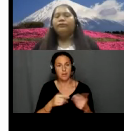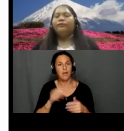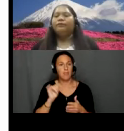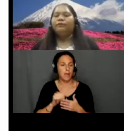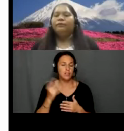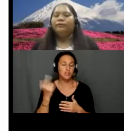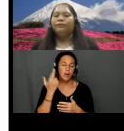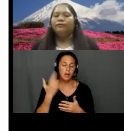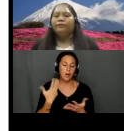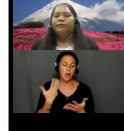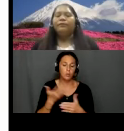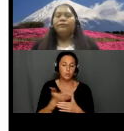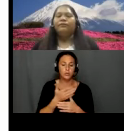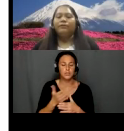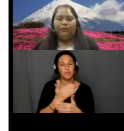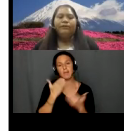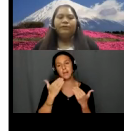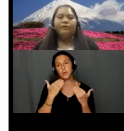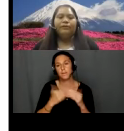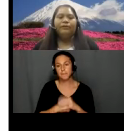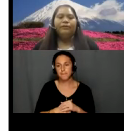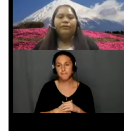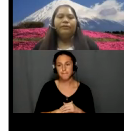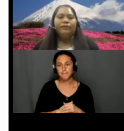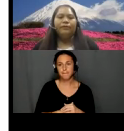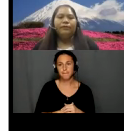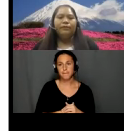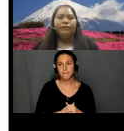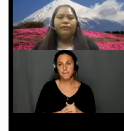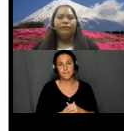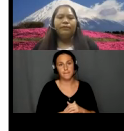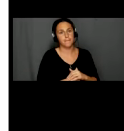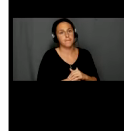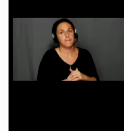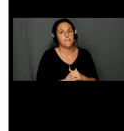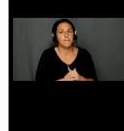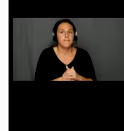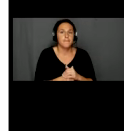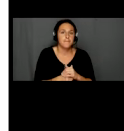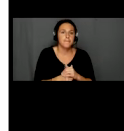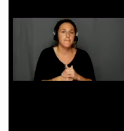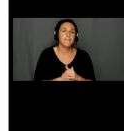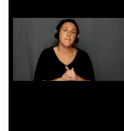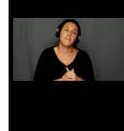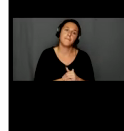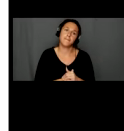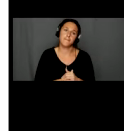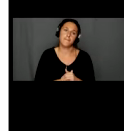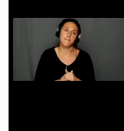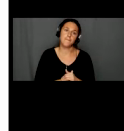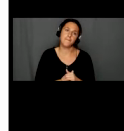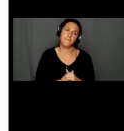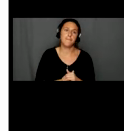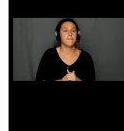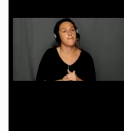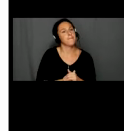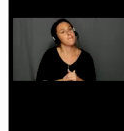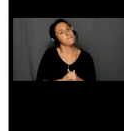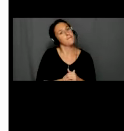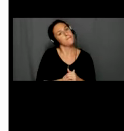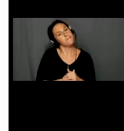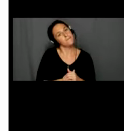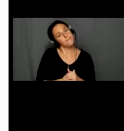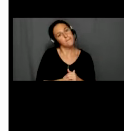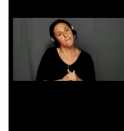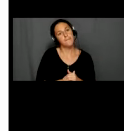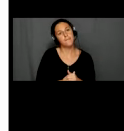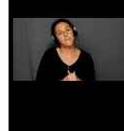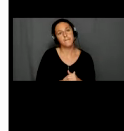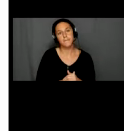Next Slide, Eulalia as well.